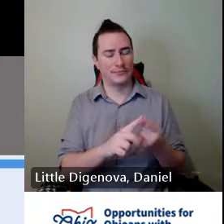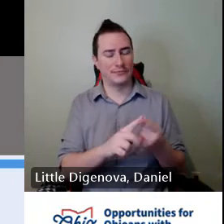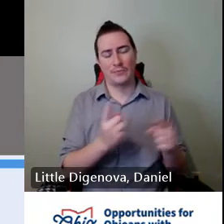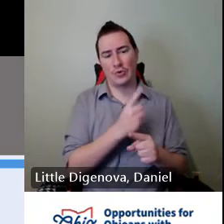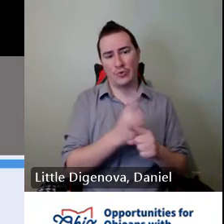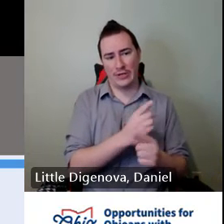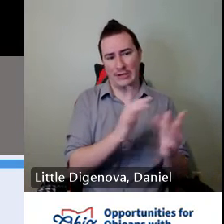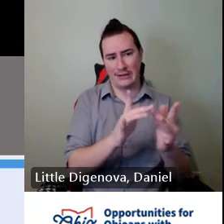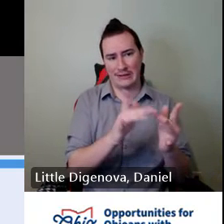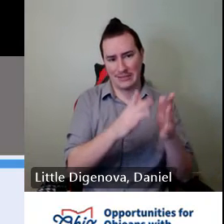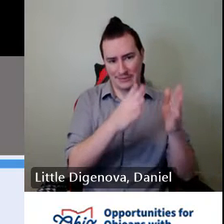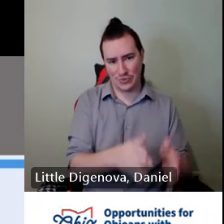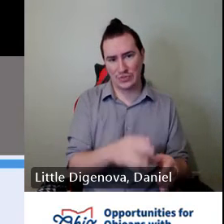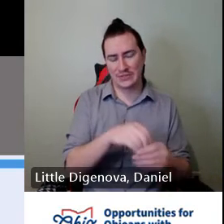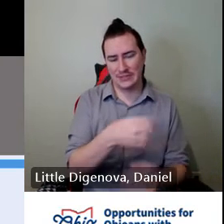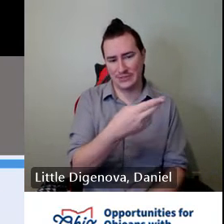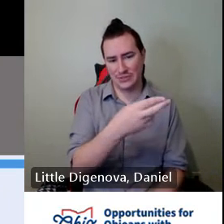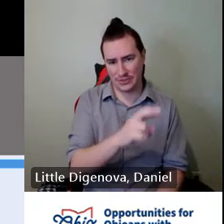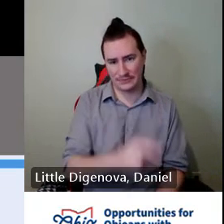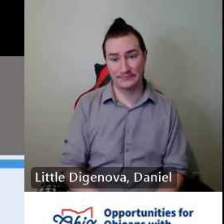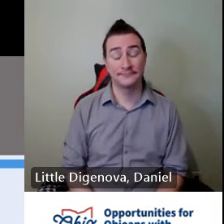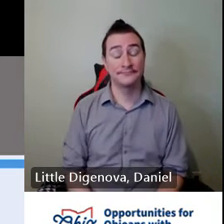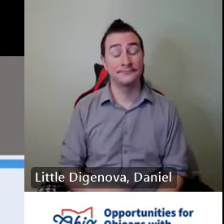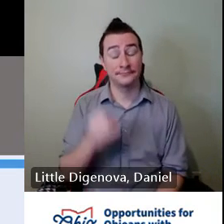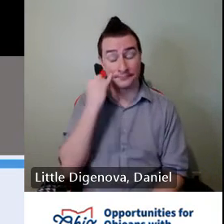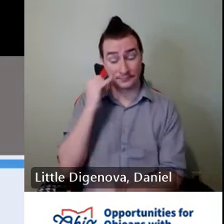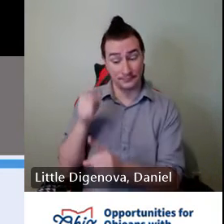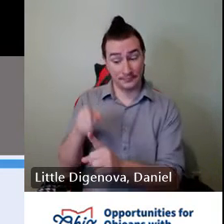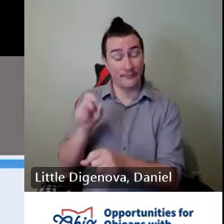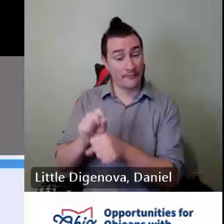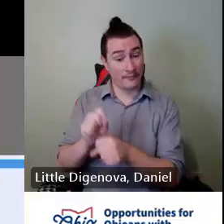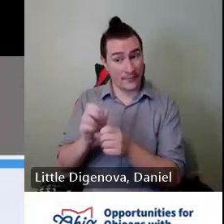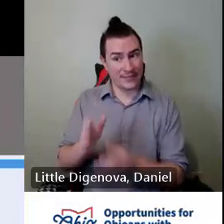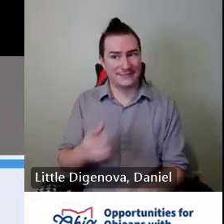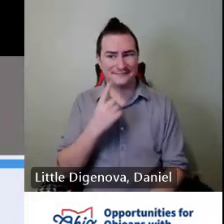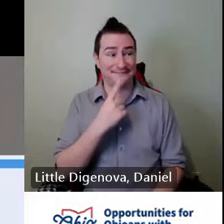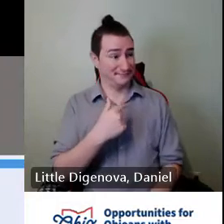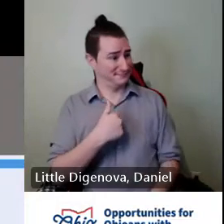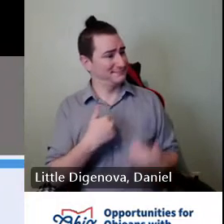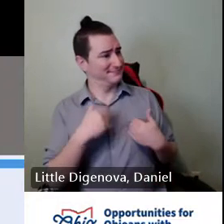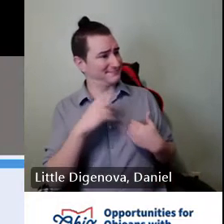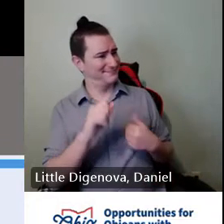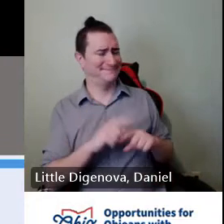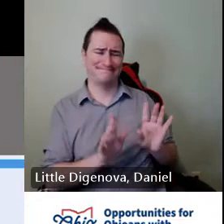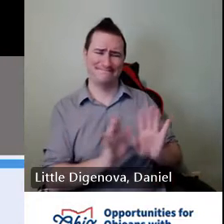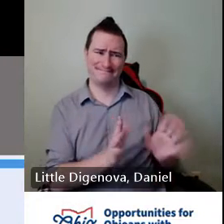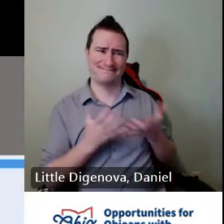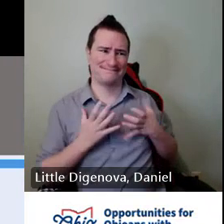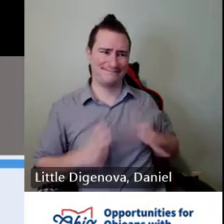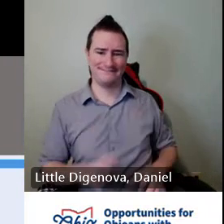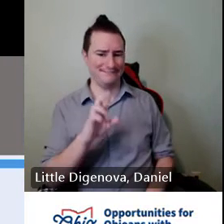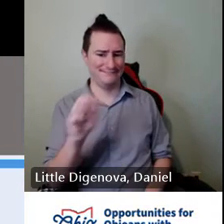If the employee indicates he does not wish to pursue options, it's best to inform him of who to contact if he changes his